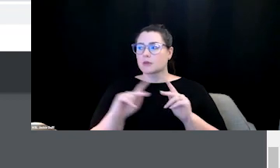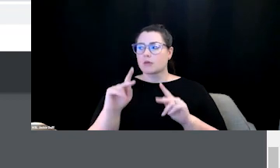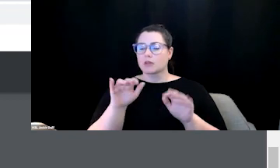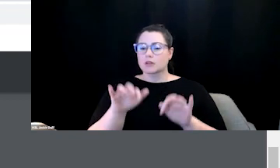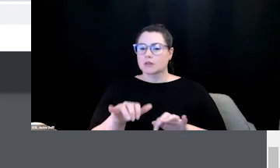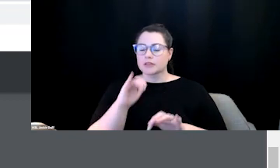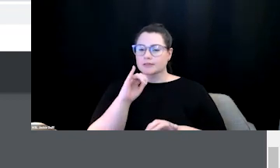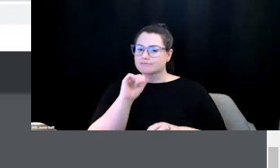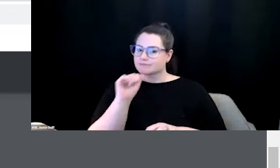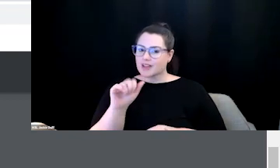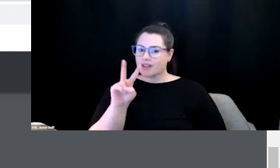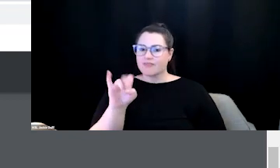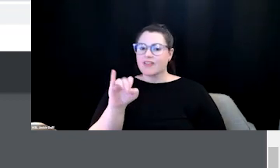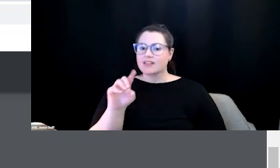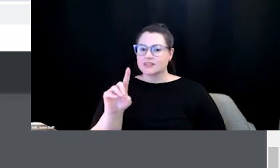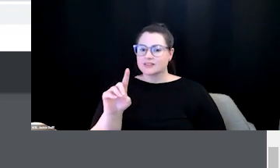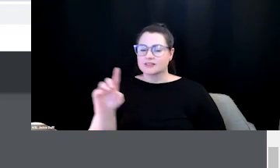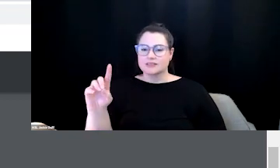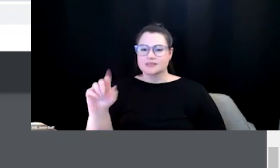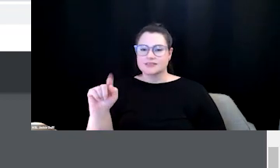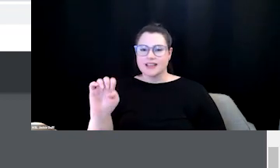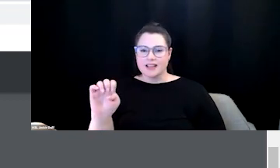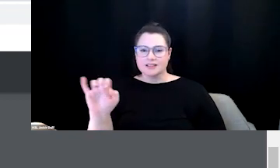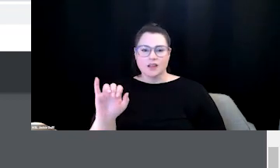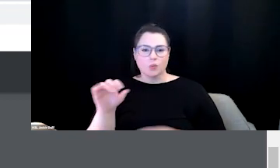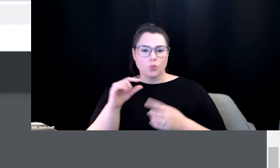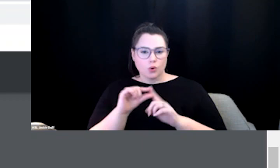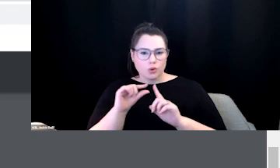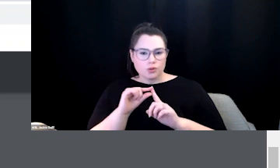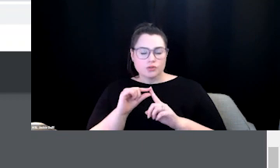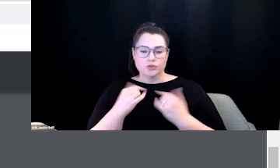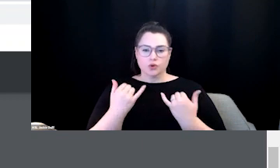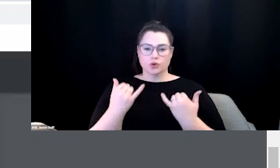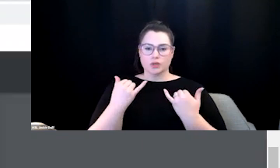So if you're entering words like current or present, or if you're entering partial dates.